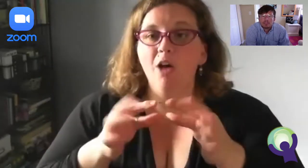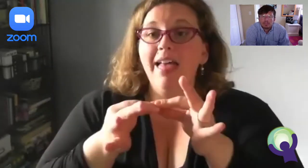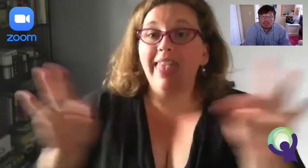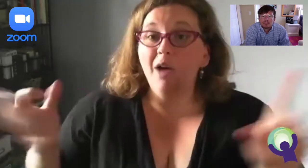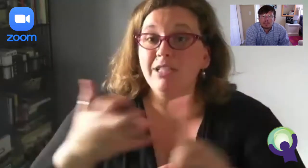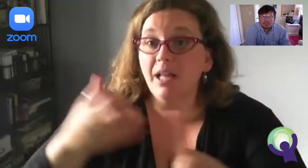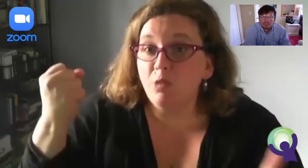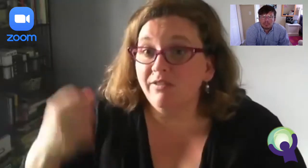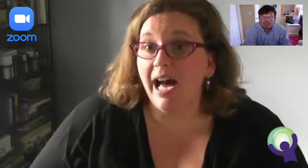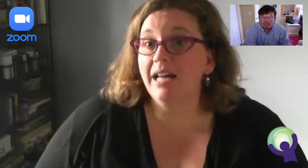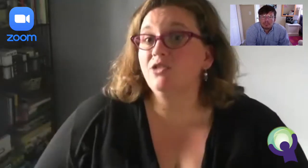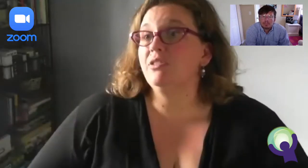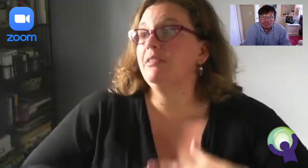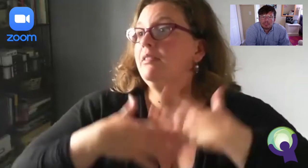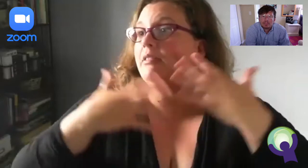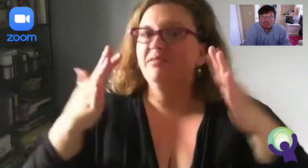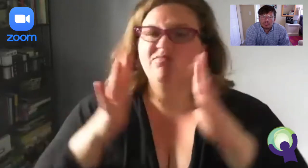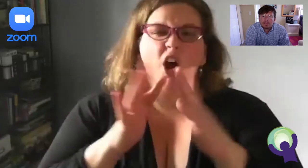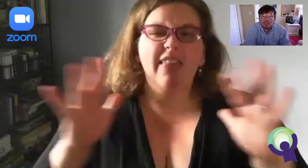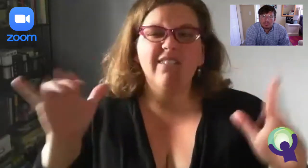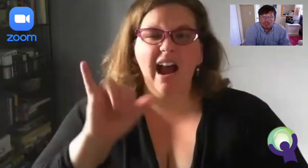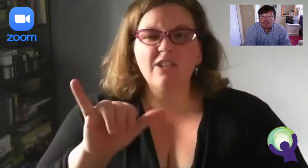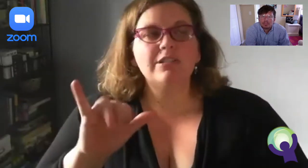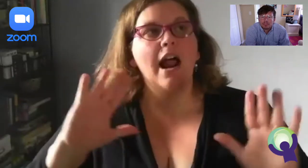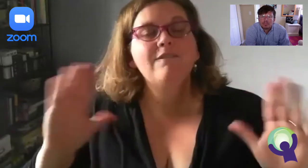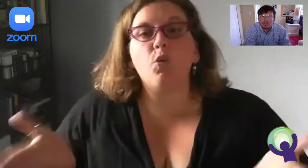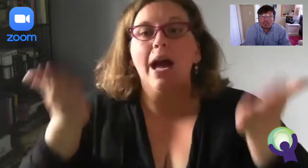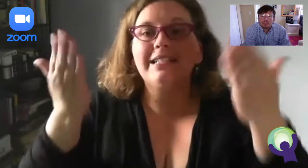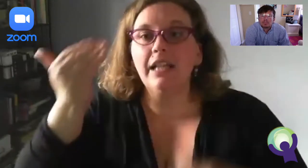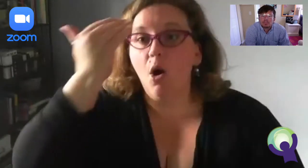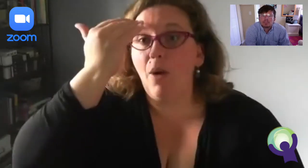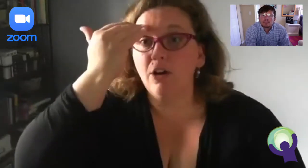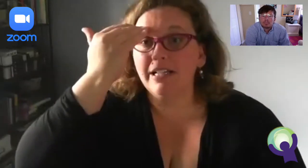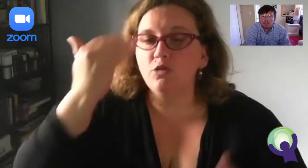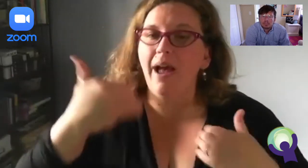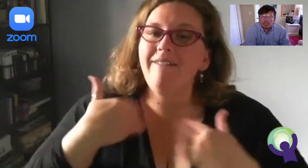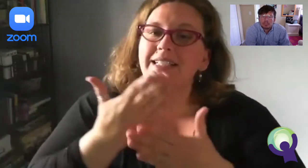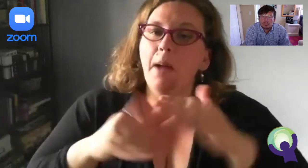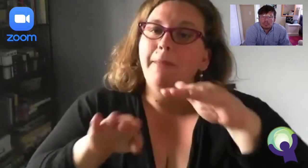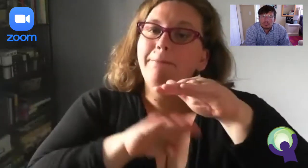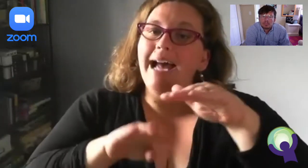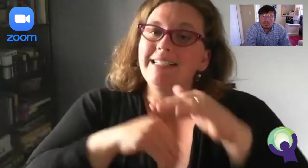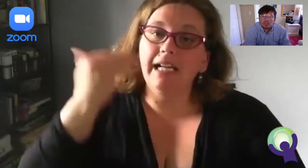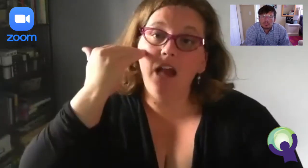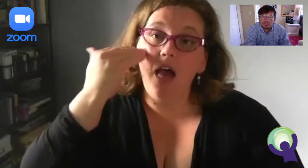language and about language deprivation and a variety of topics like that and raising awareness